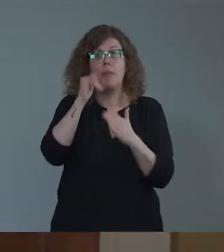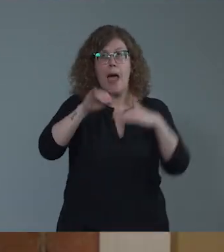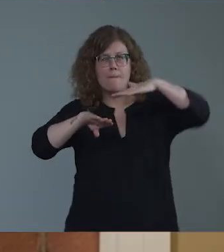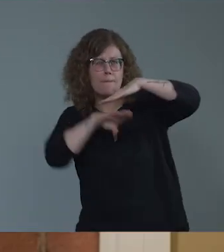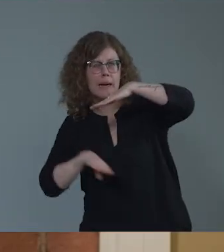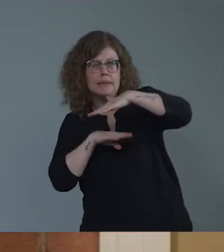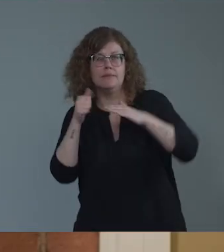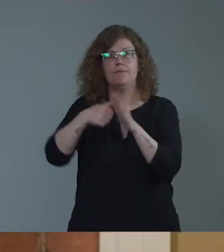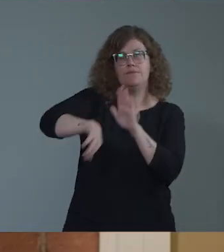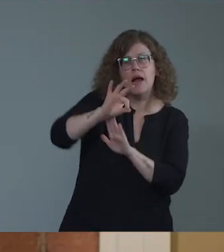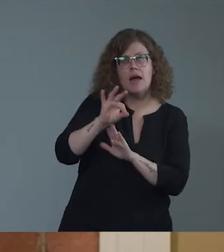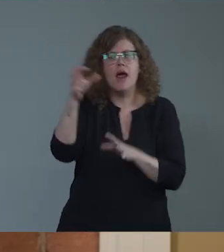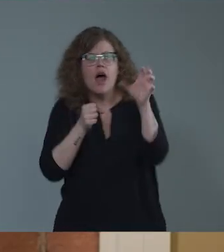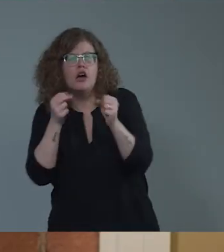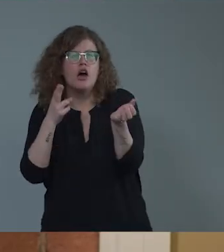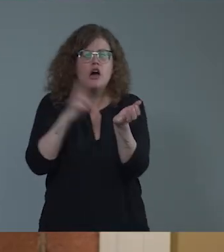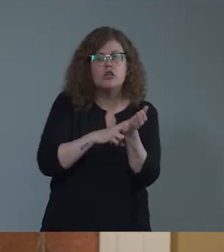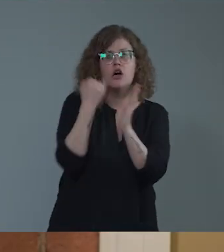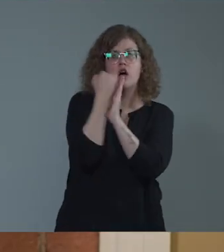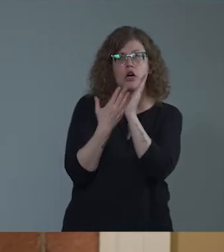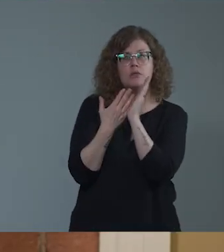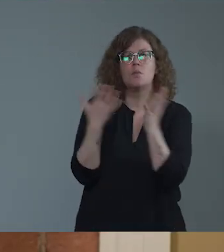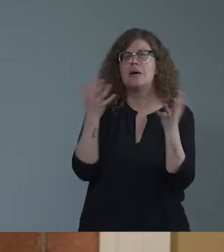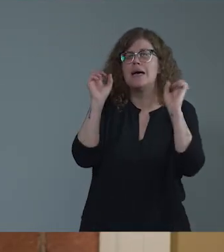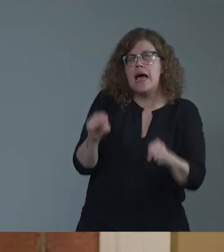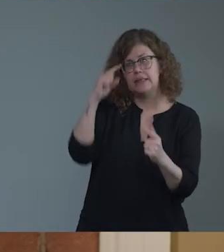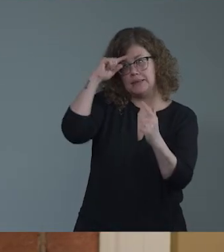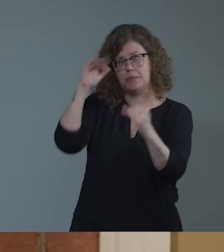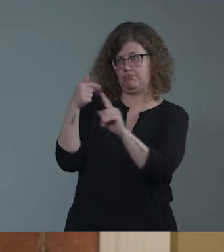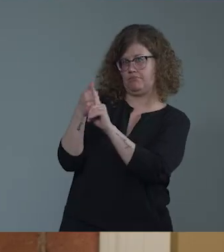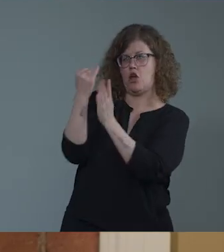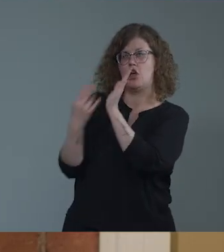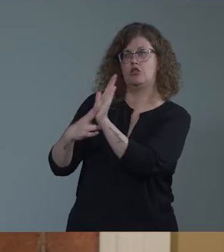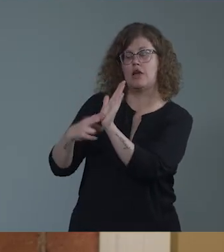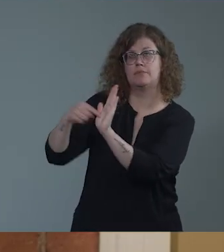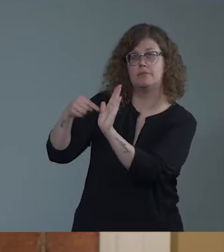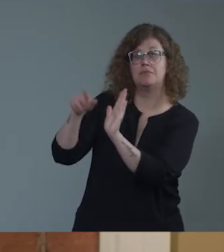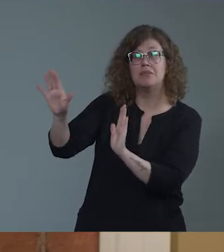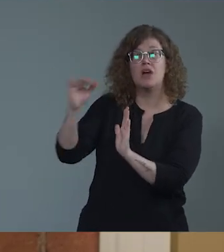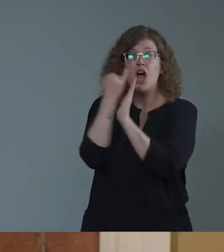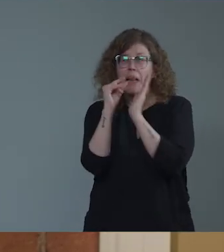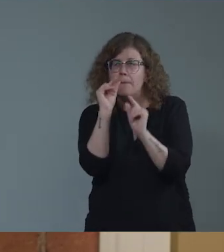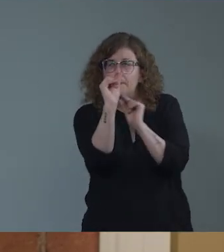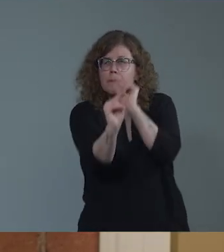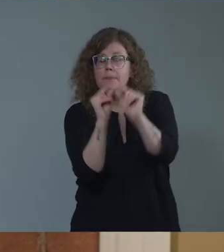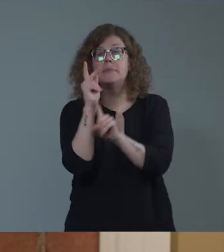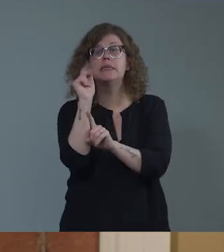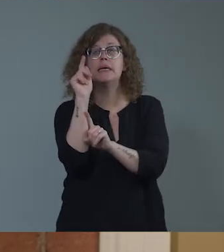So those are the basics of how to find, hire and contract an artist and what can be expected in an artist contract.